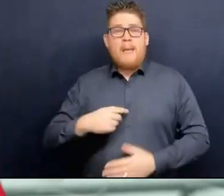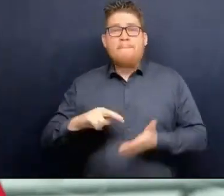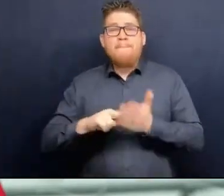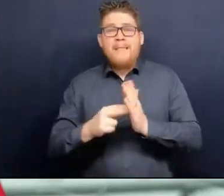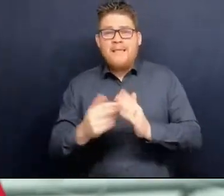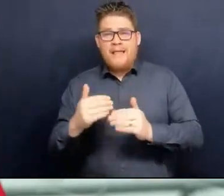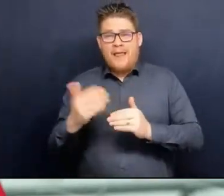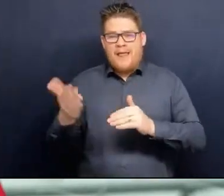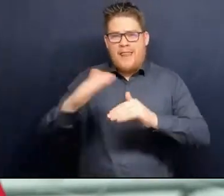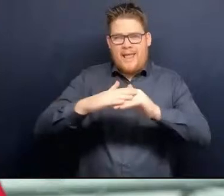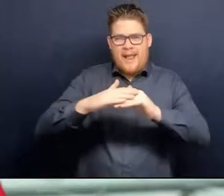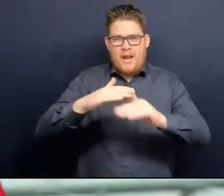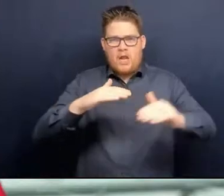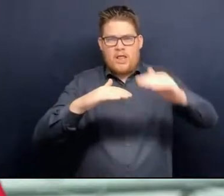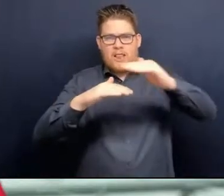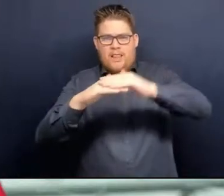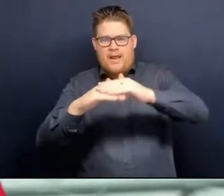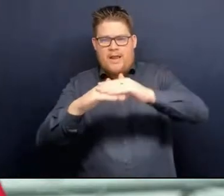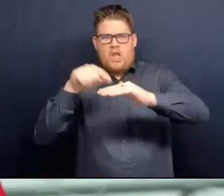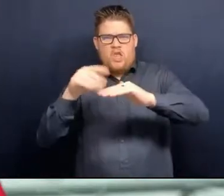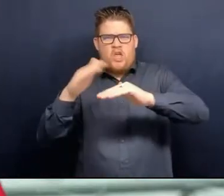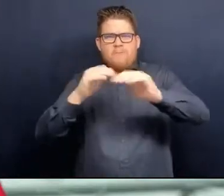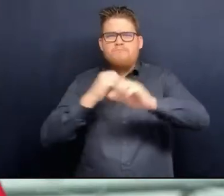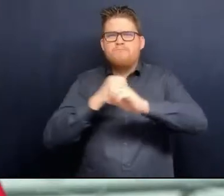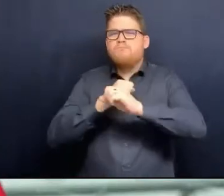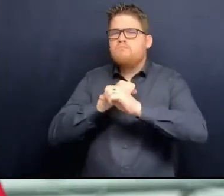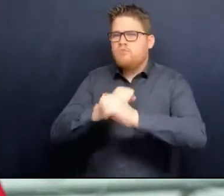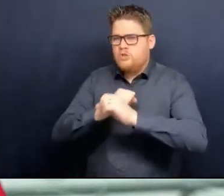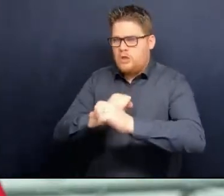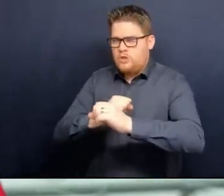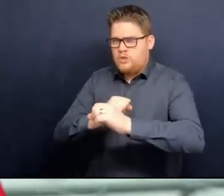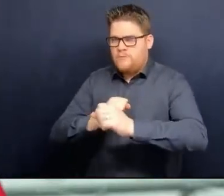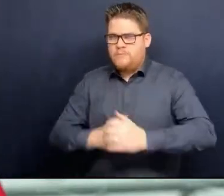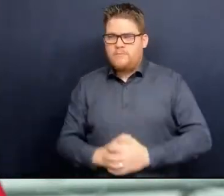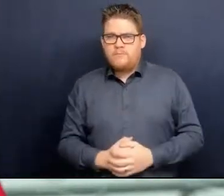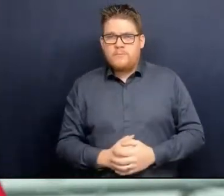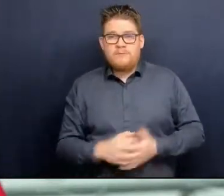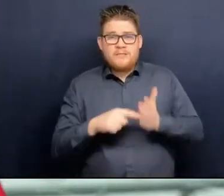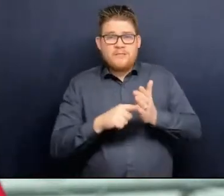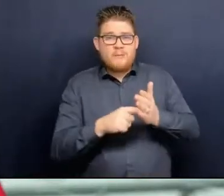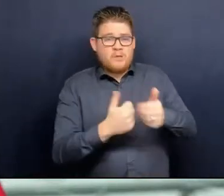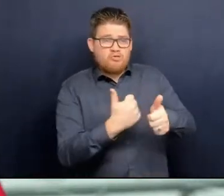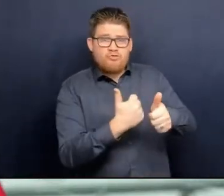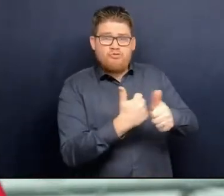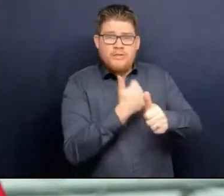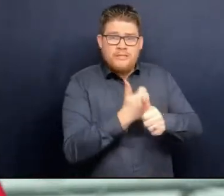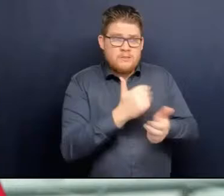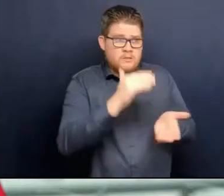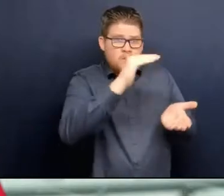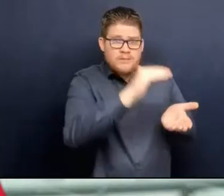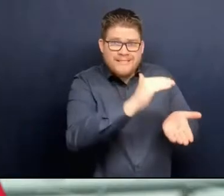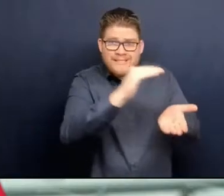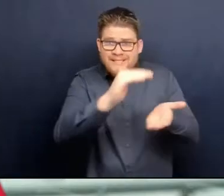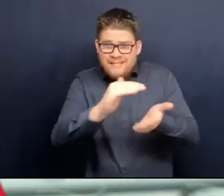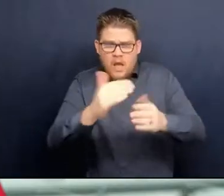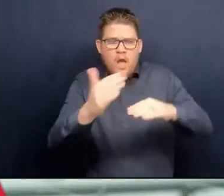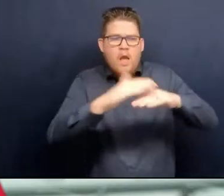the layers of protection and as we had decreasing risk there were no longer needed but that